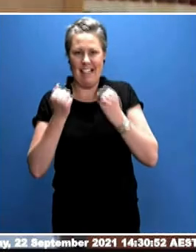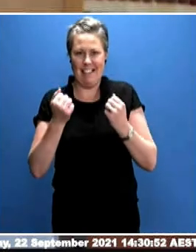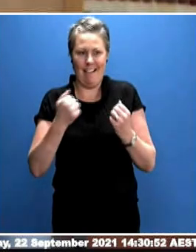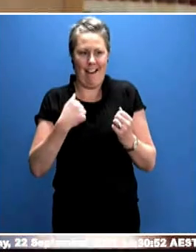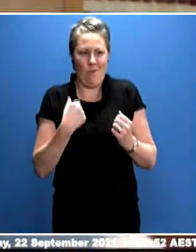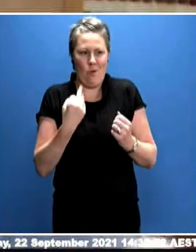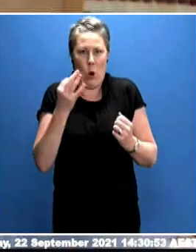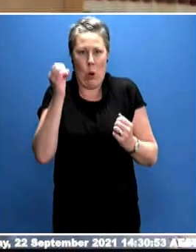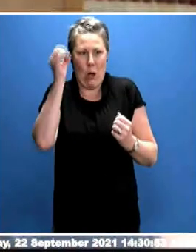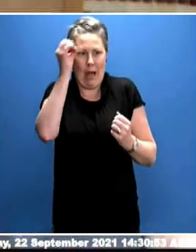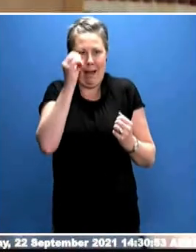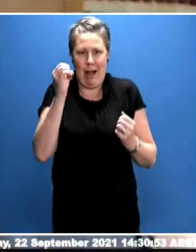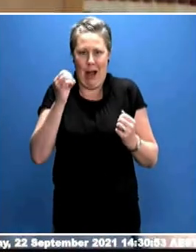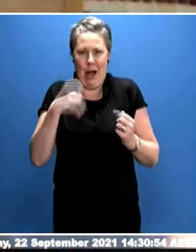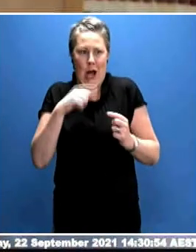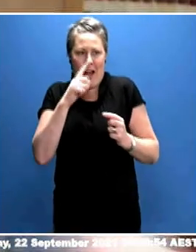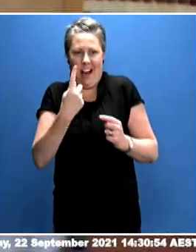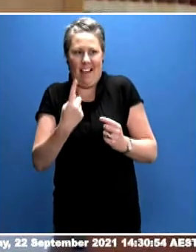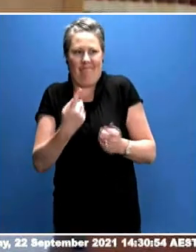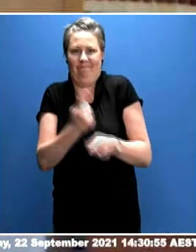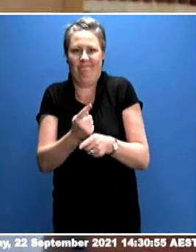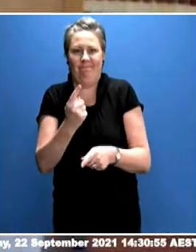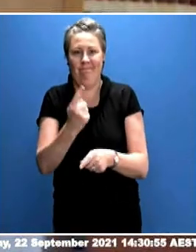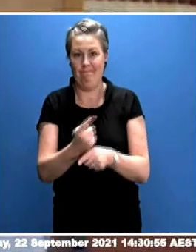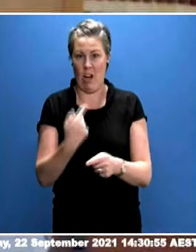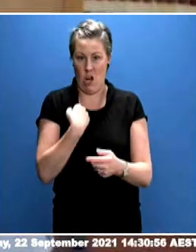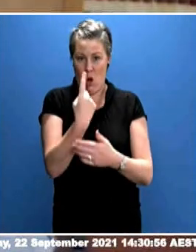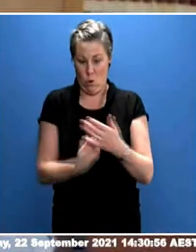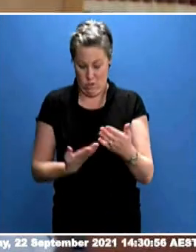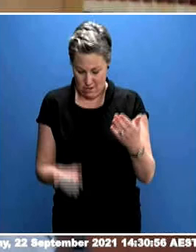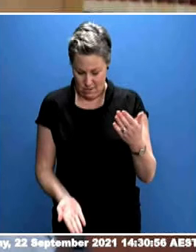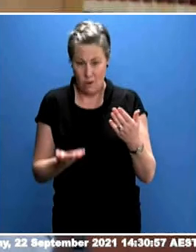This is the information we have around what is noted in our case files,